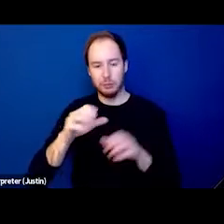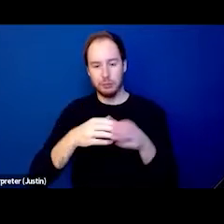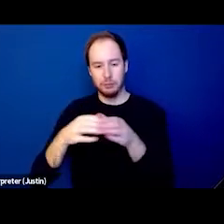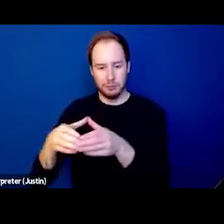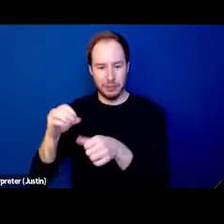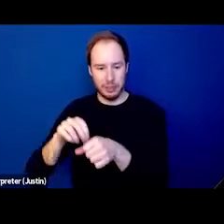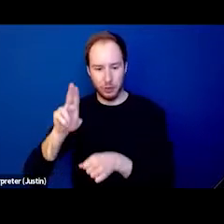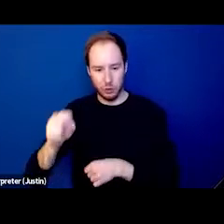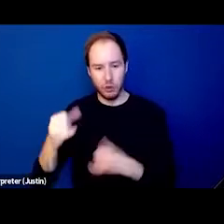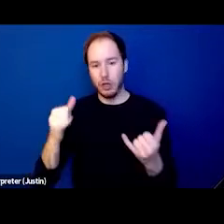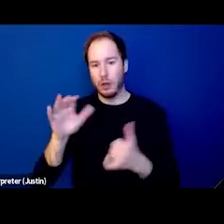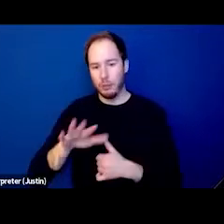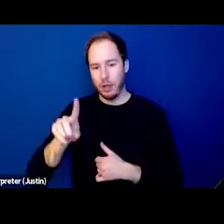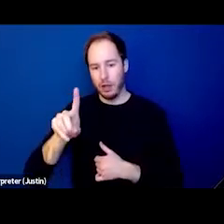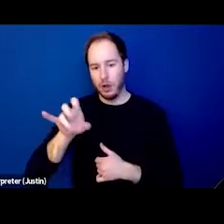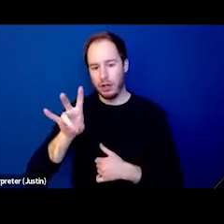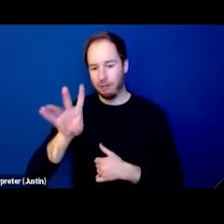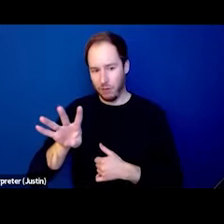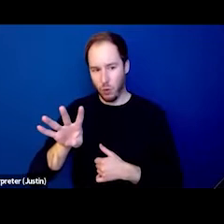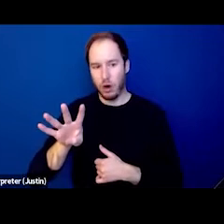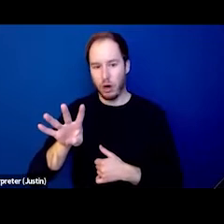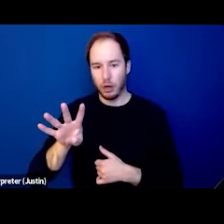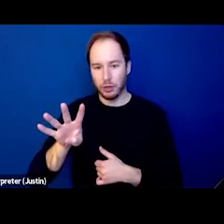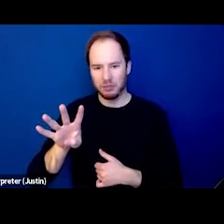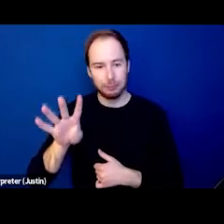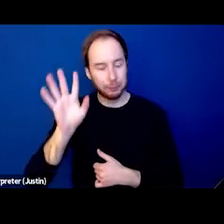Currently there are 174 federally recognized